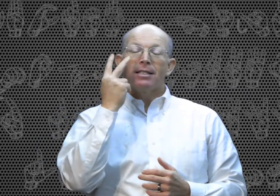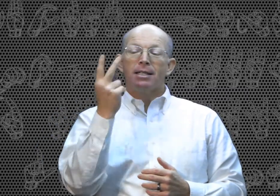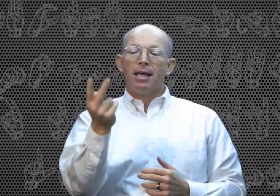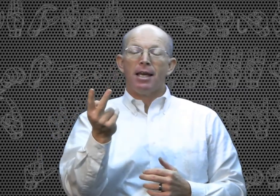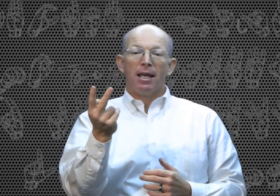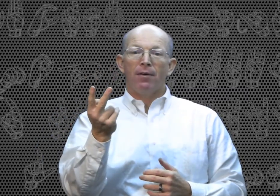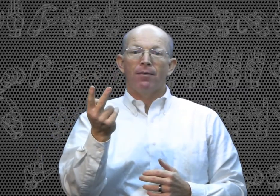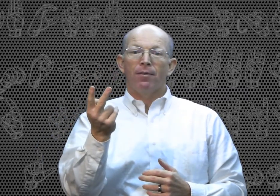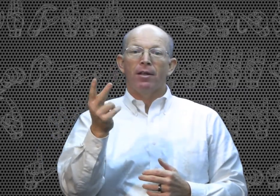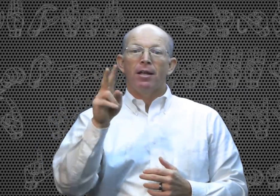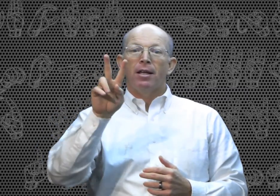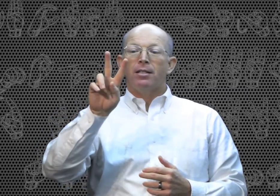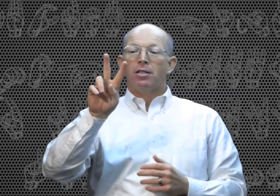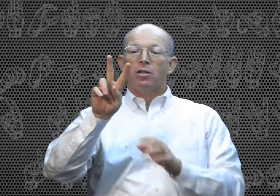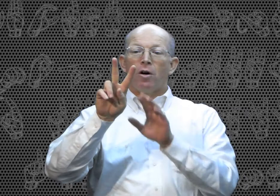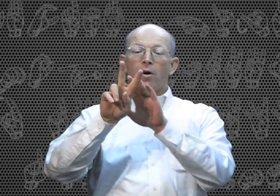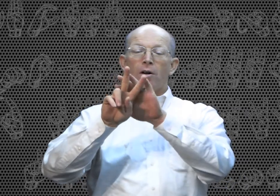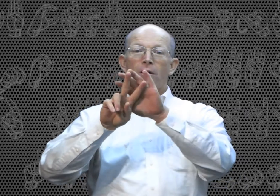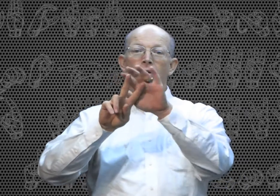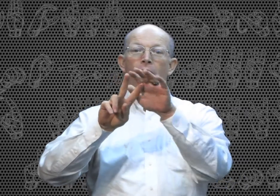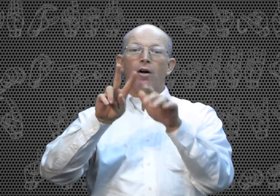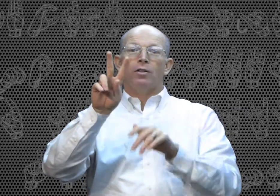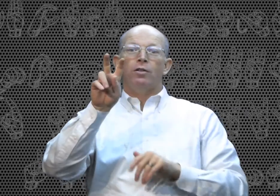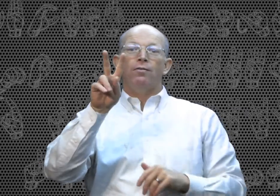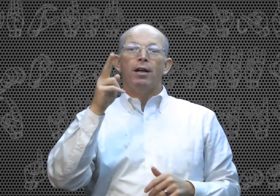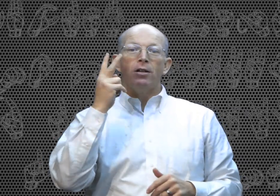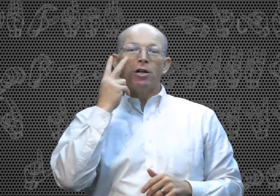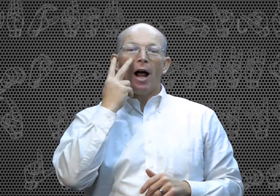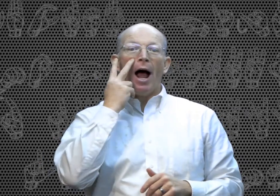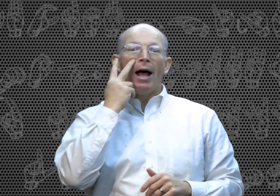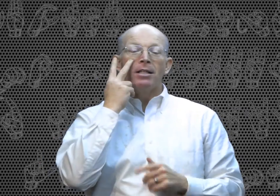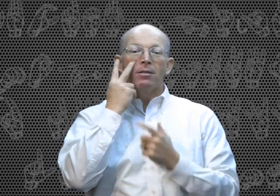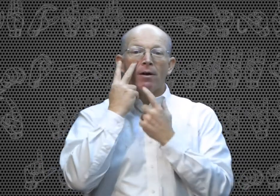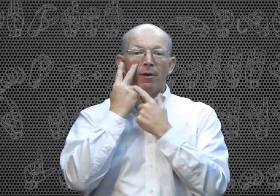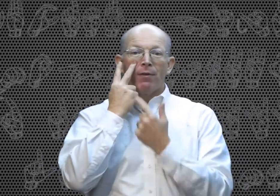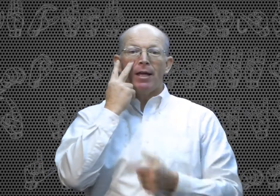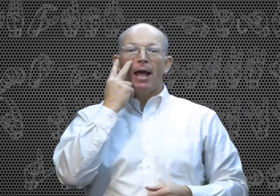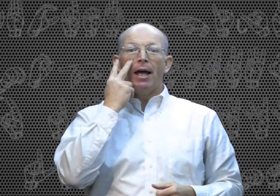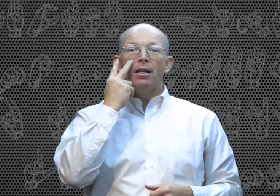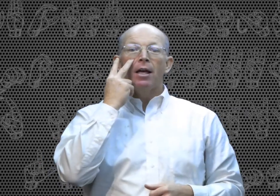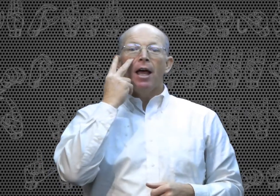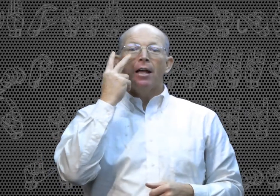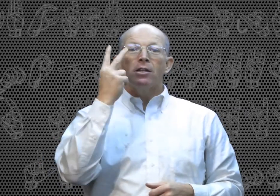SEE - This is your 2 fingers--your eyes--of your V-hand